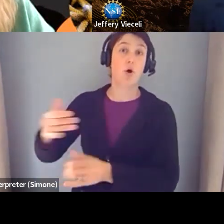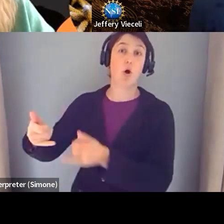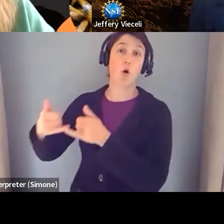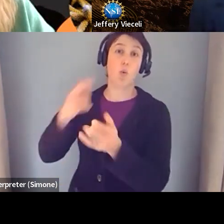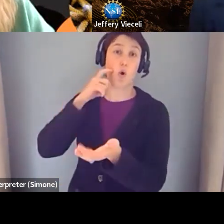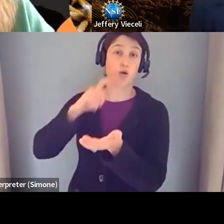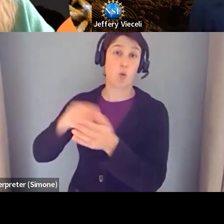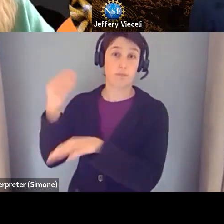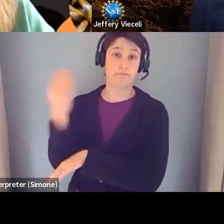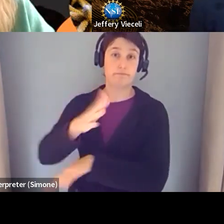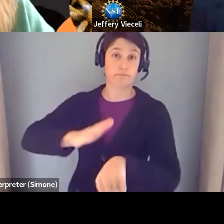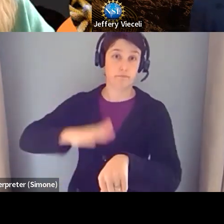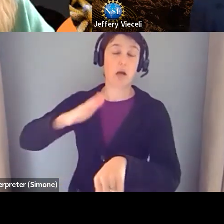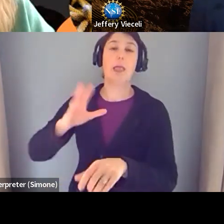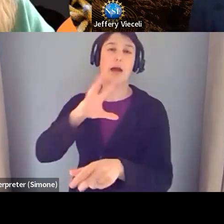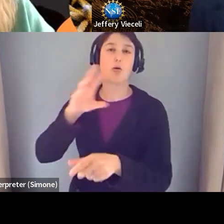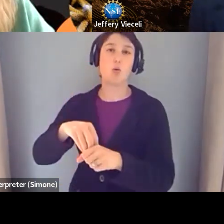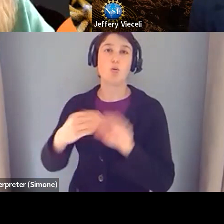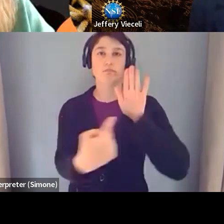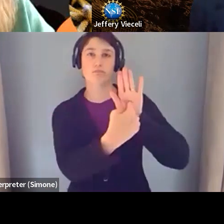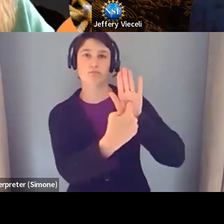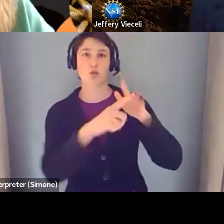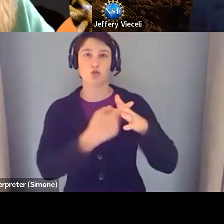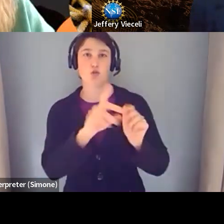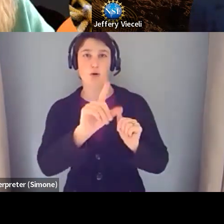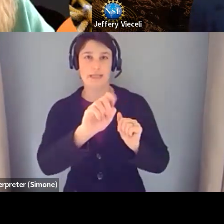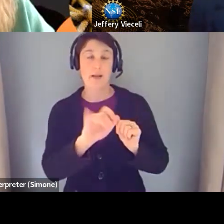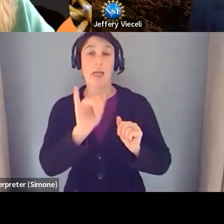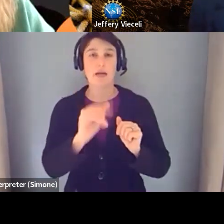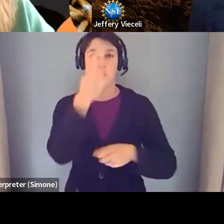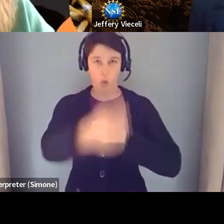And basically the budget period is one month -- or one month, one year from that start date.